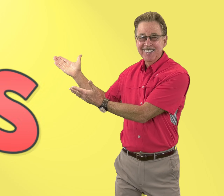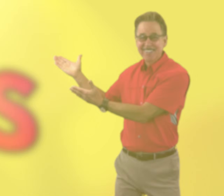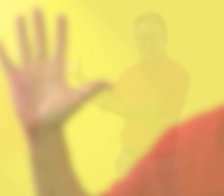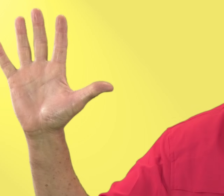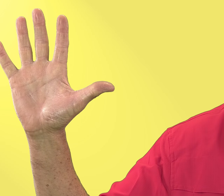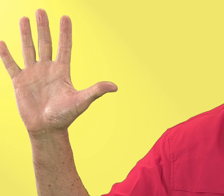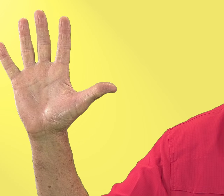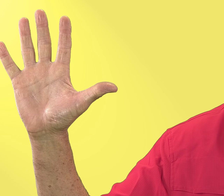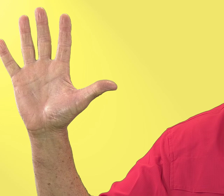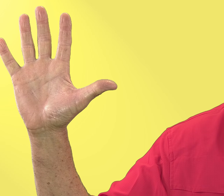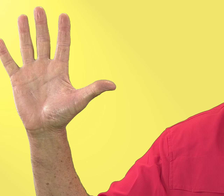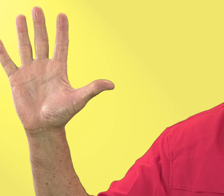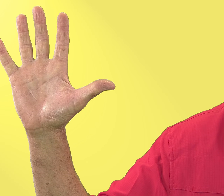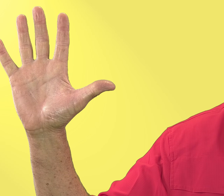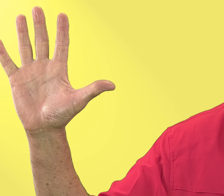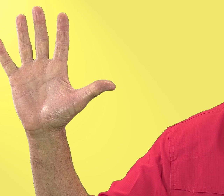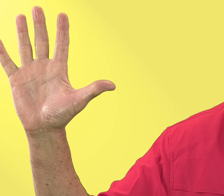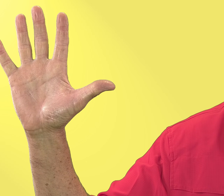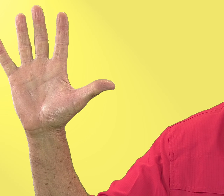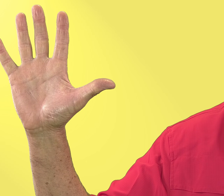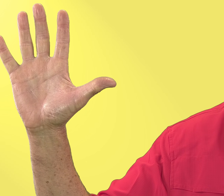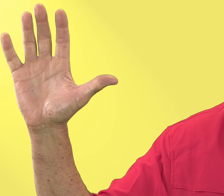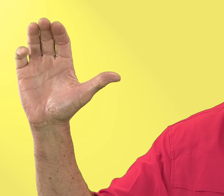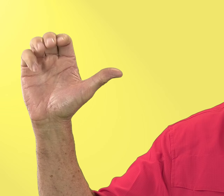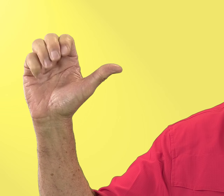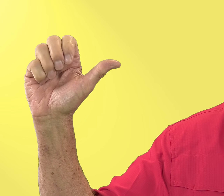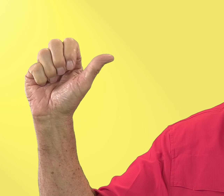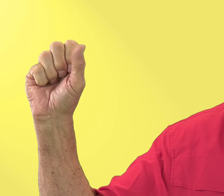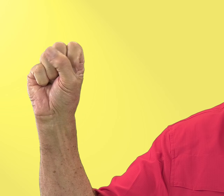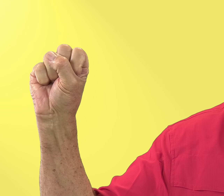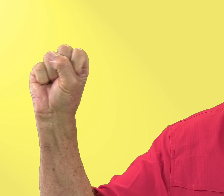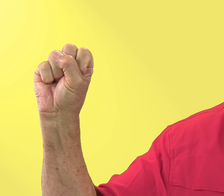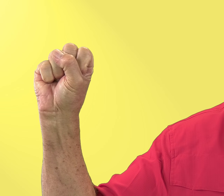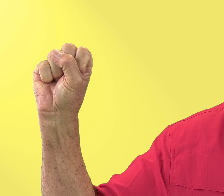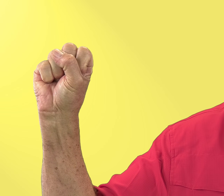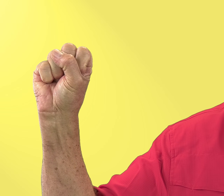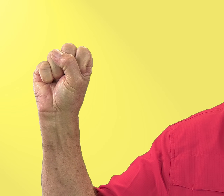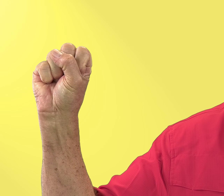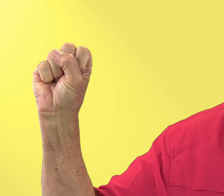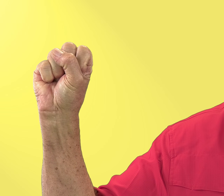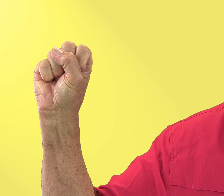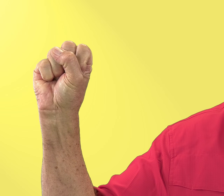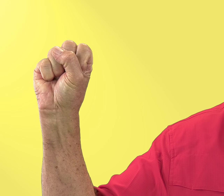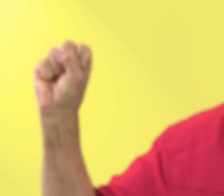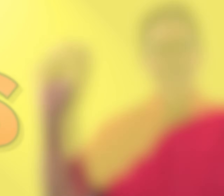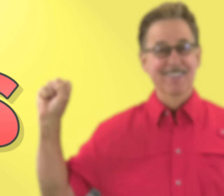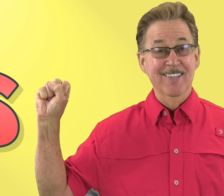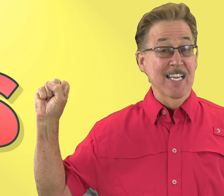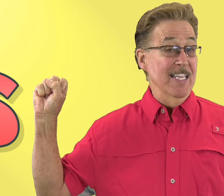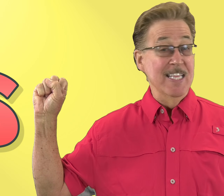To sign letter S s make a fist, thumb to the middle